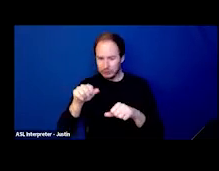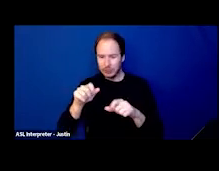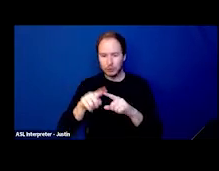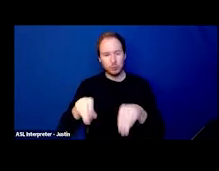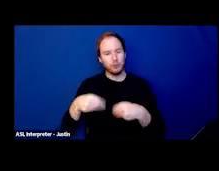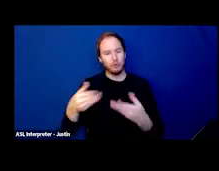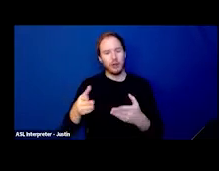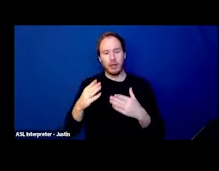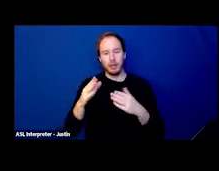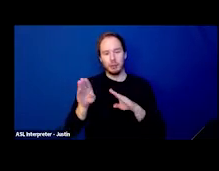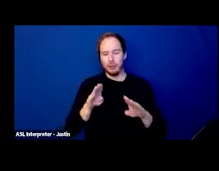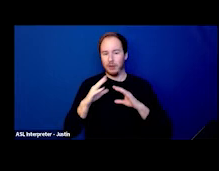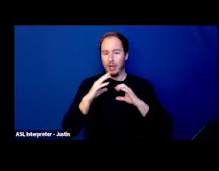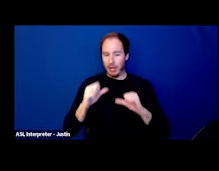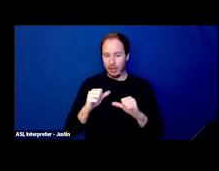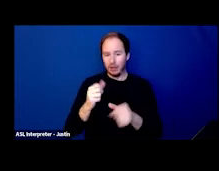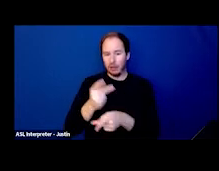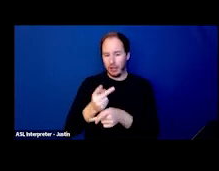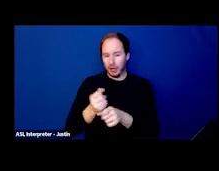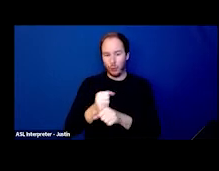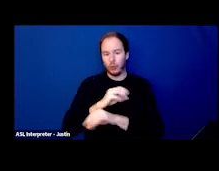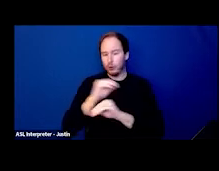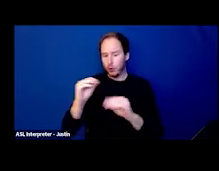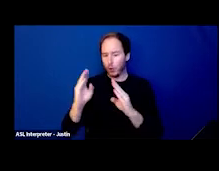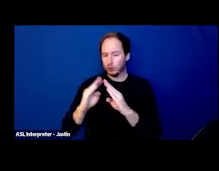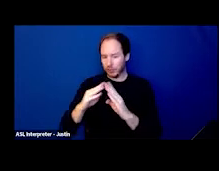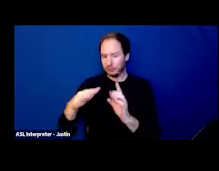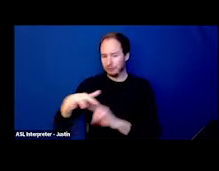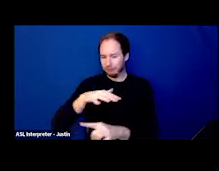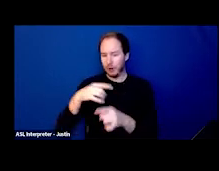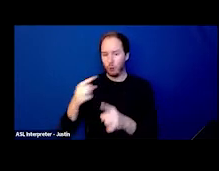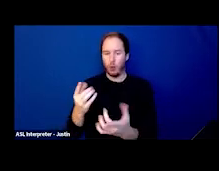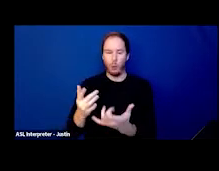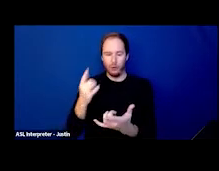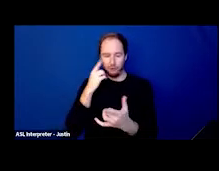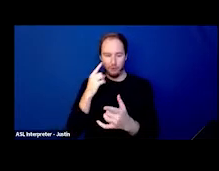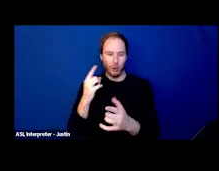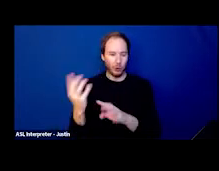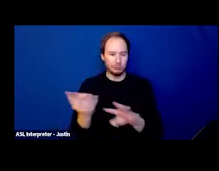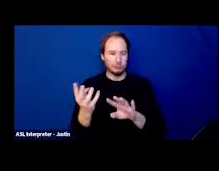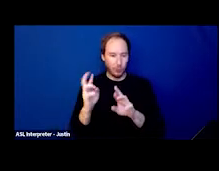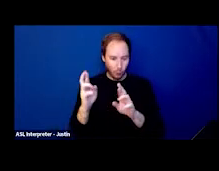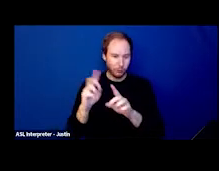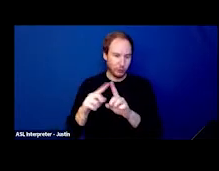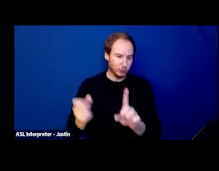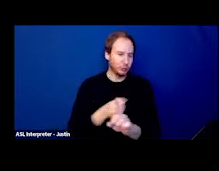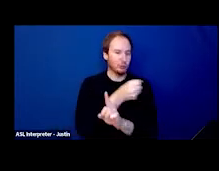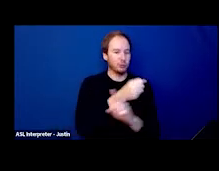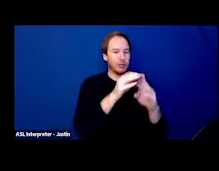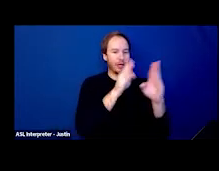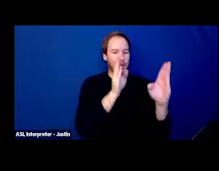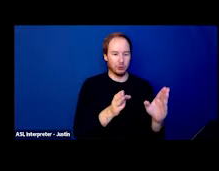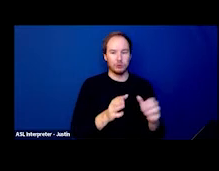in unsheltered environments as people are hopefully moving along their way towards housing, next slide.